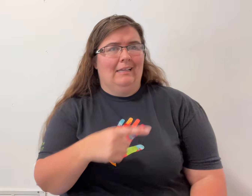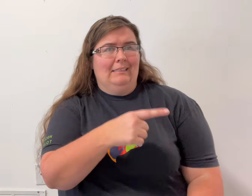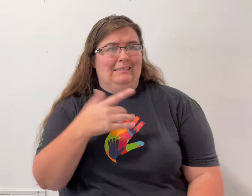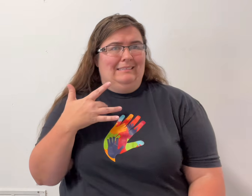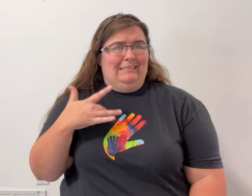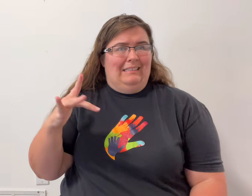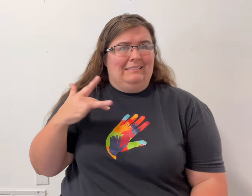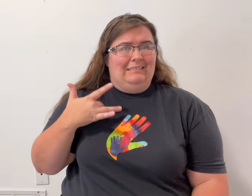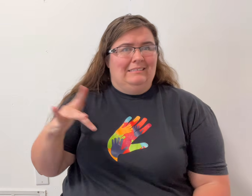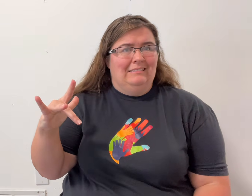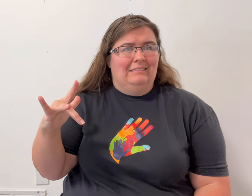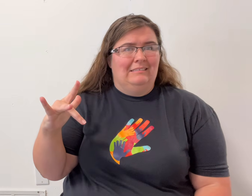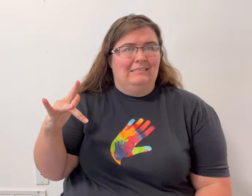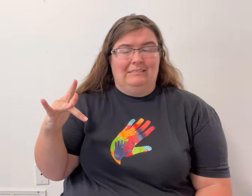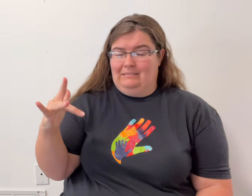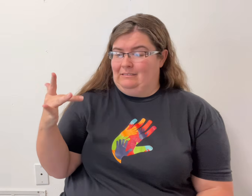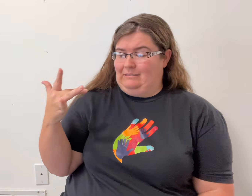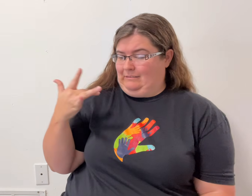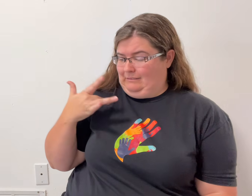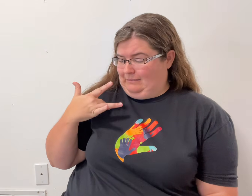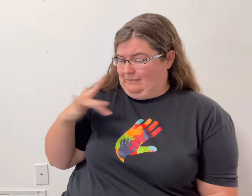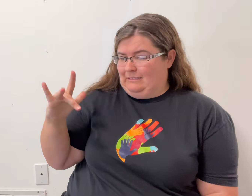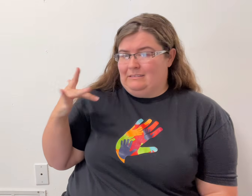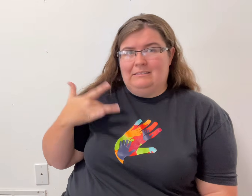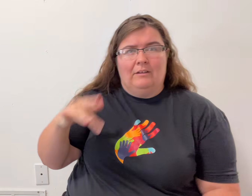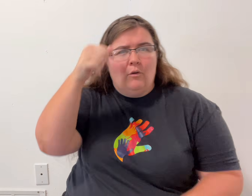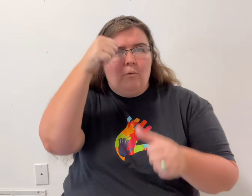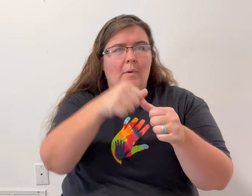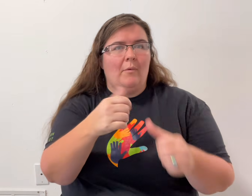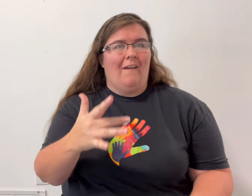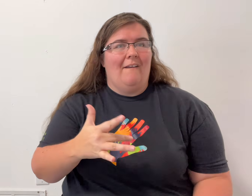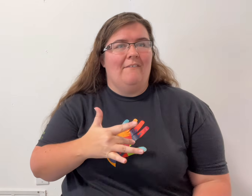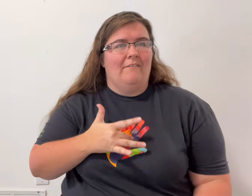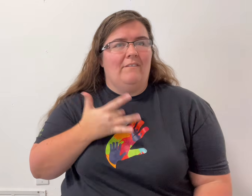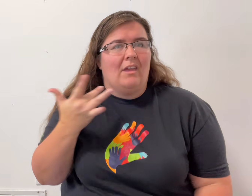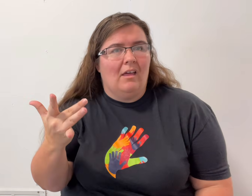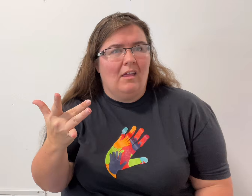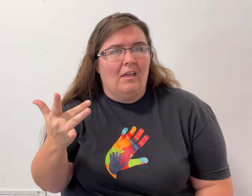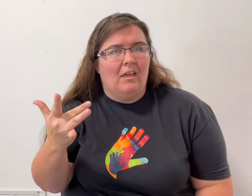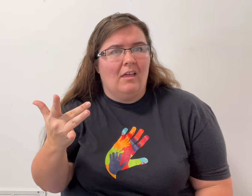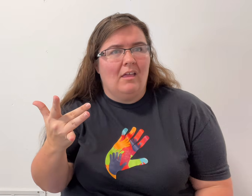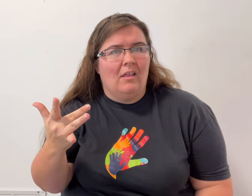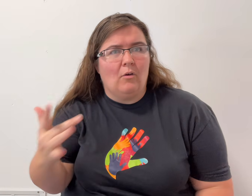is SENSITIVE. Remember the sign for FEELING